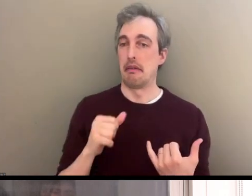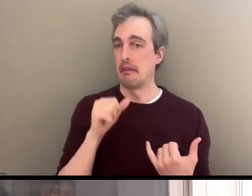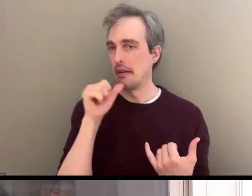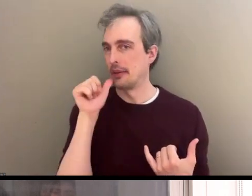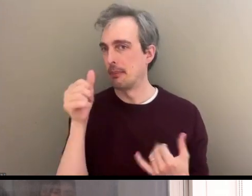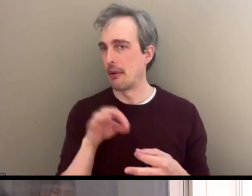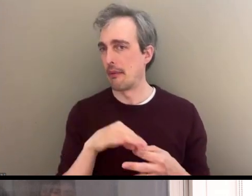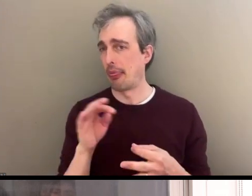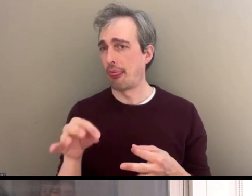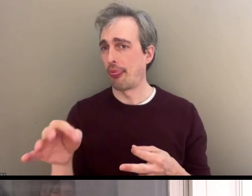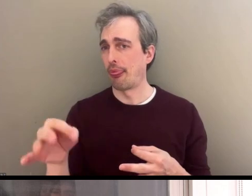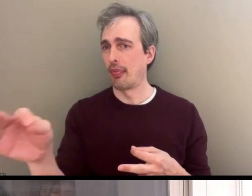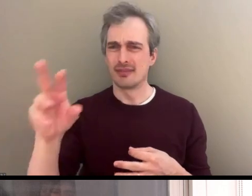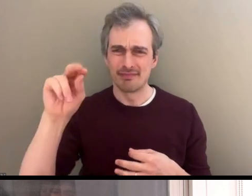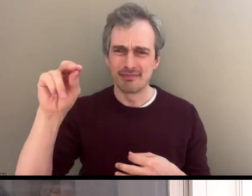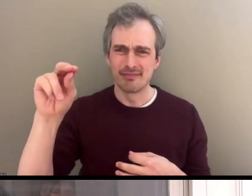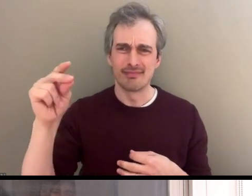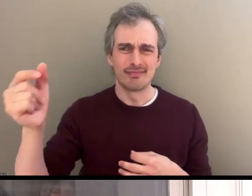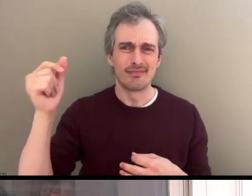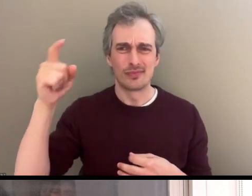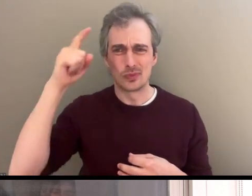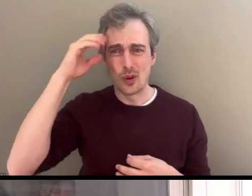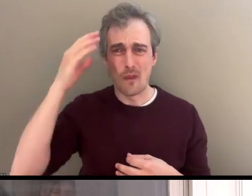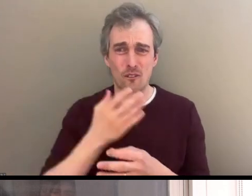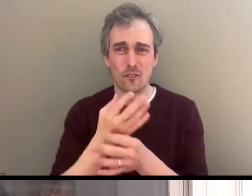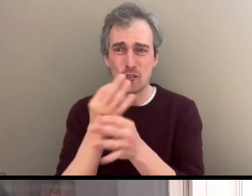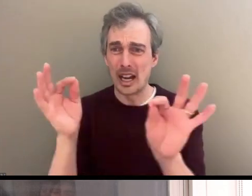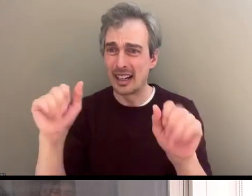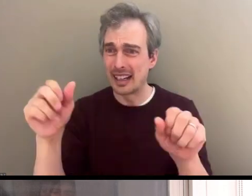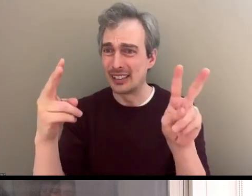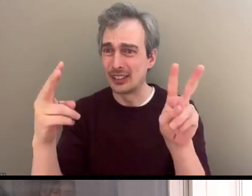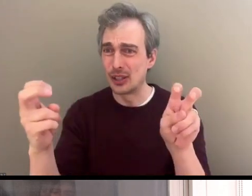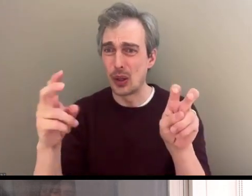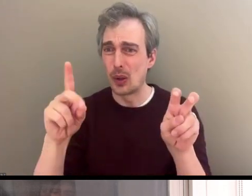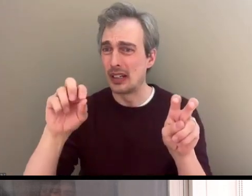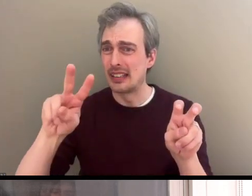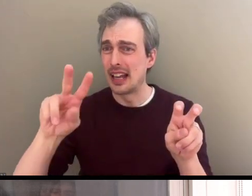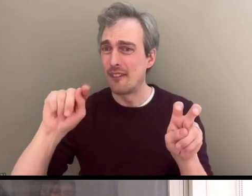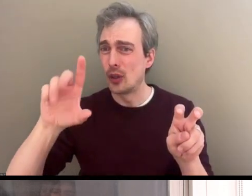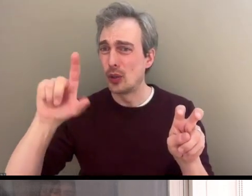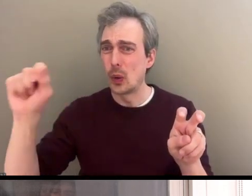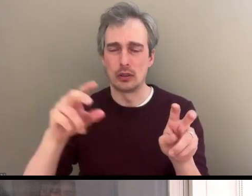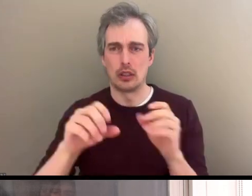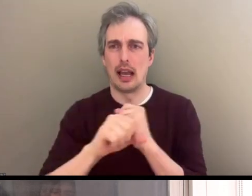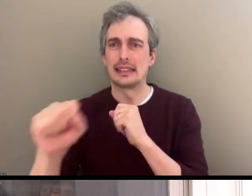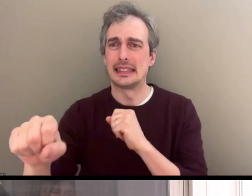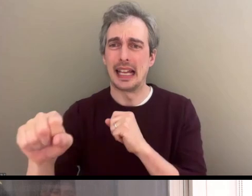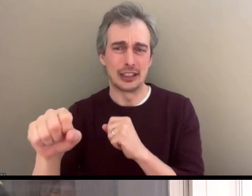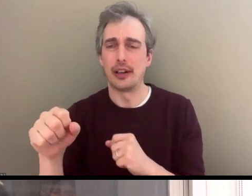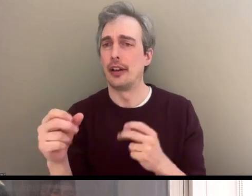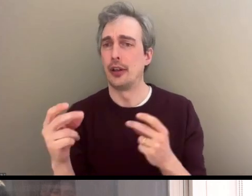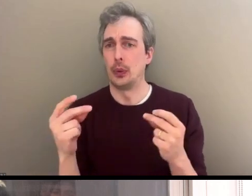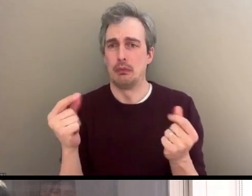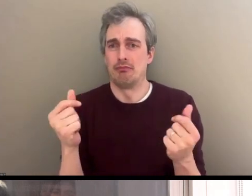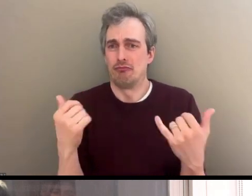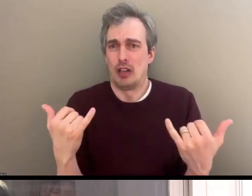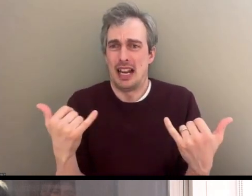go download a DevTools extension or something like that and use it tomorrow. Right. There really is no excuse with the technology that we have today that